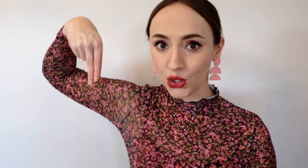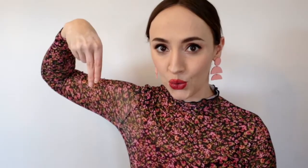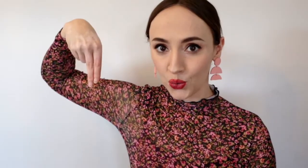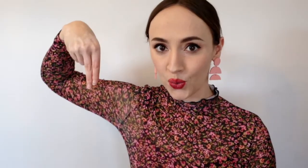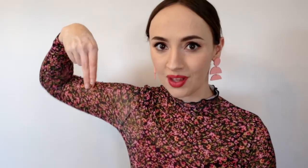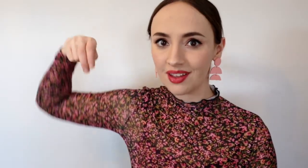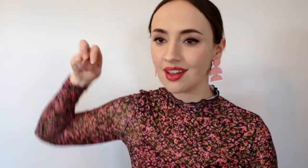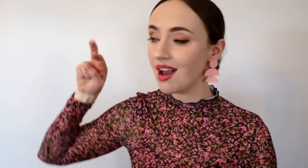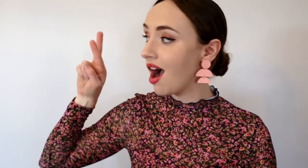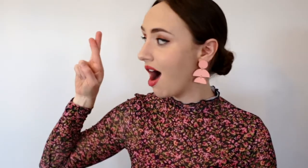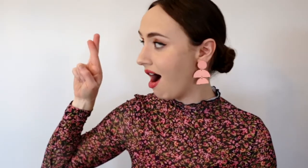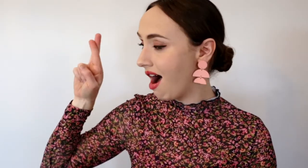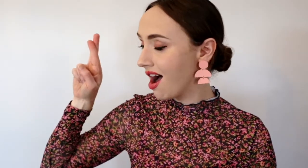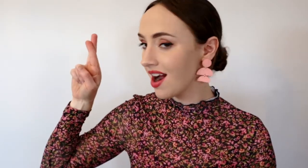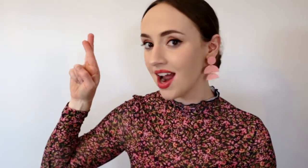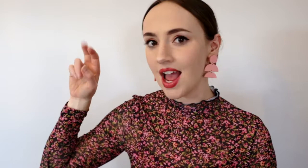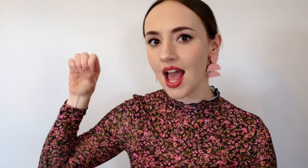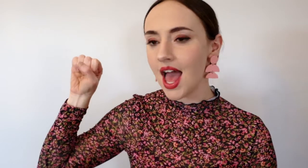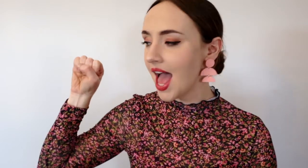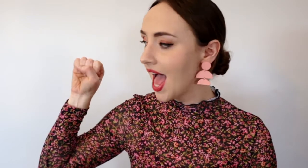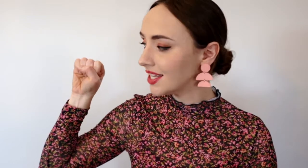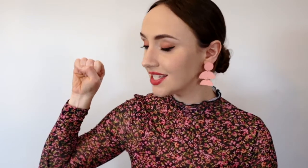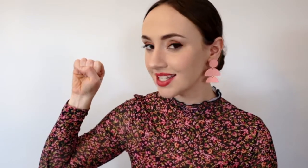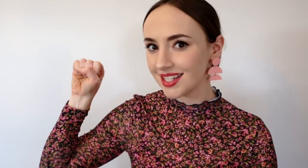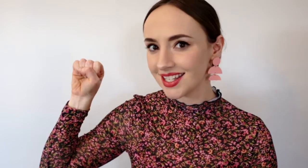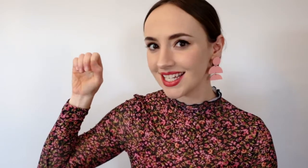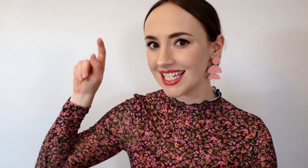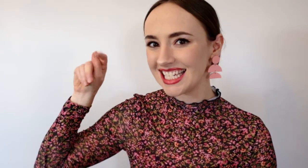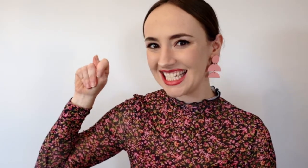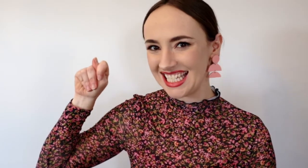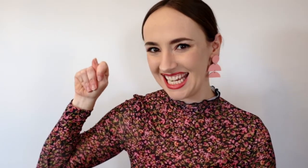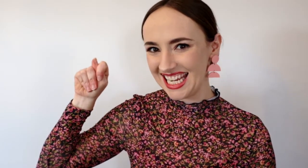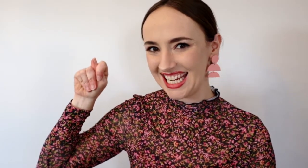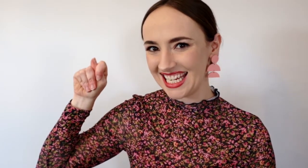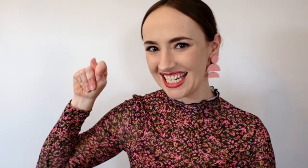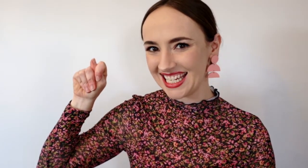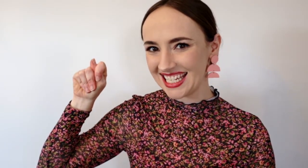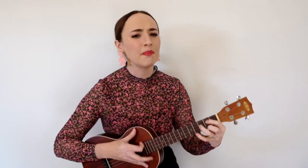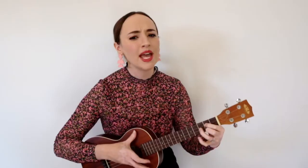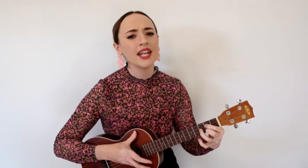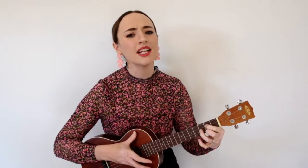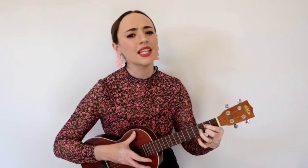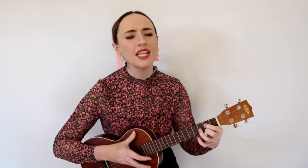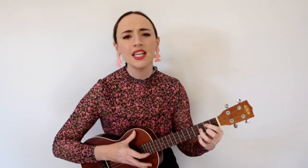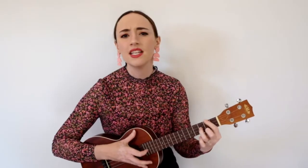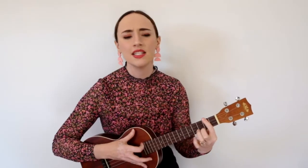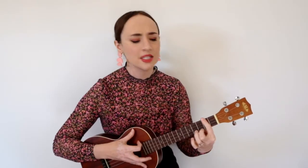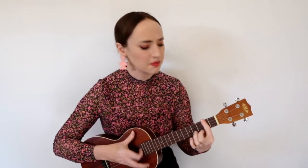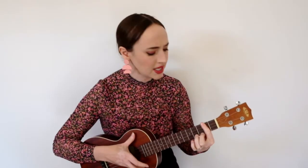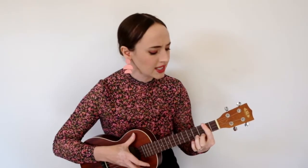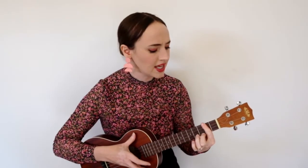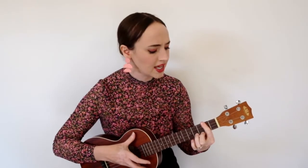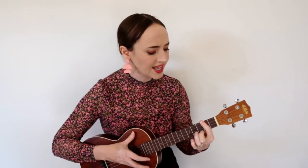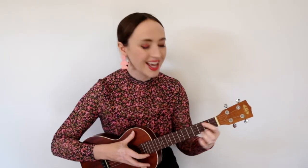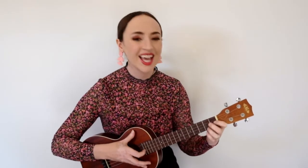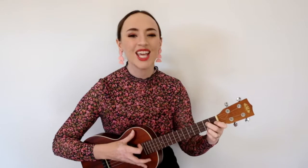Q R S T - Alphabetically speaking,